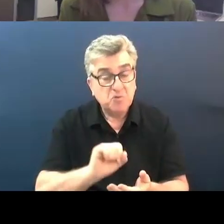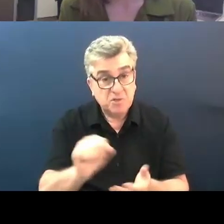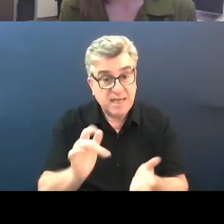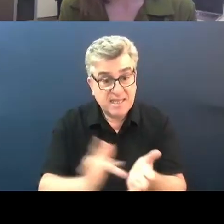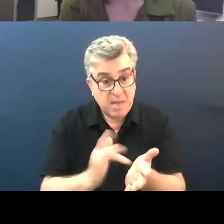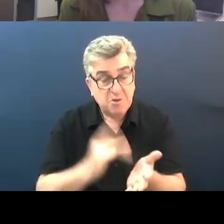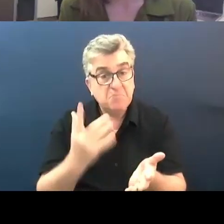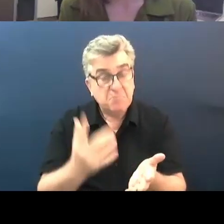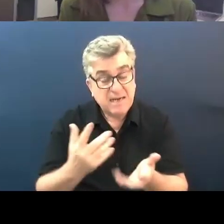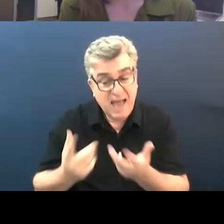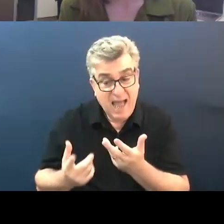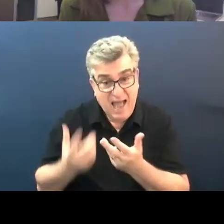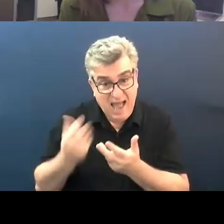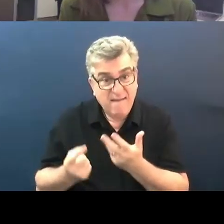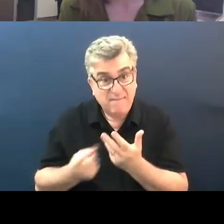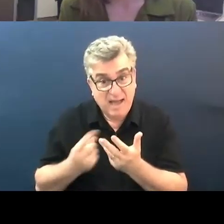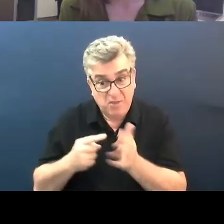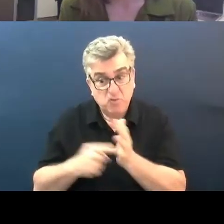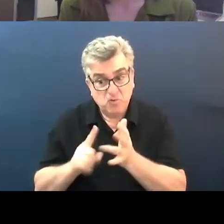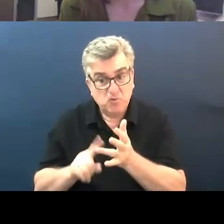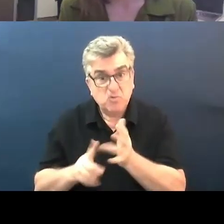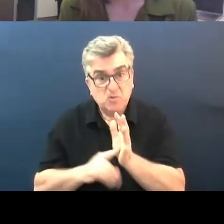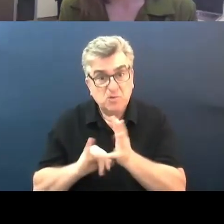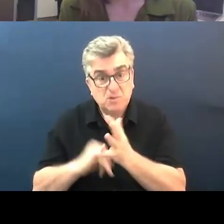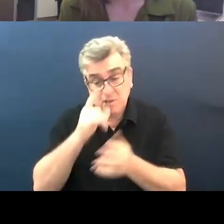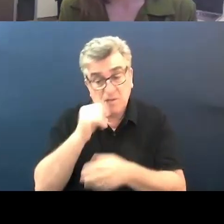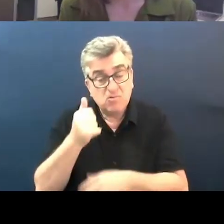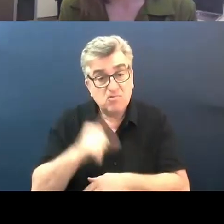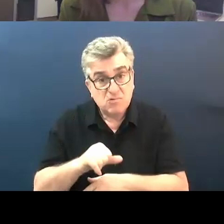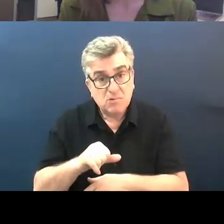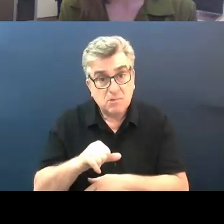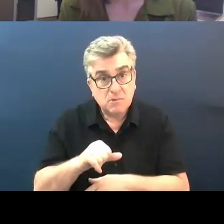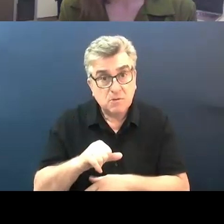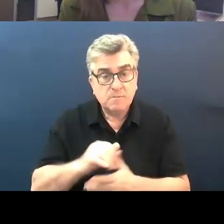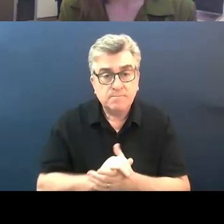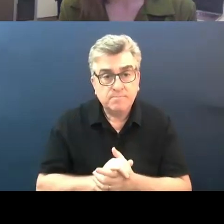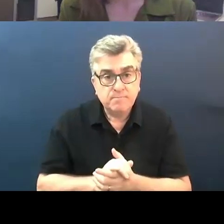you can also give them other tools they can use. If they've got Downs Syndrome,